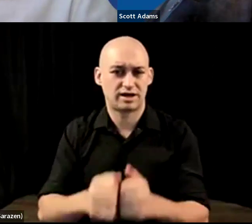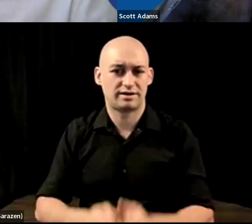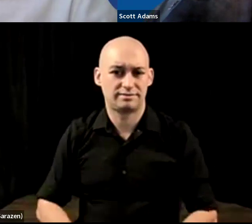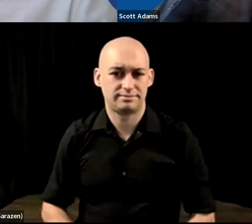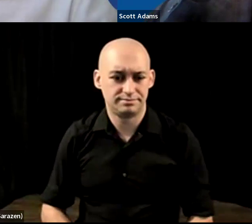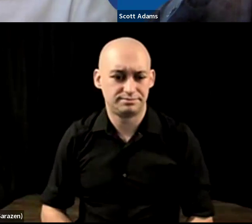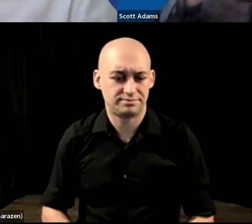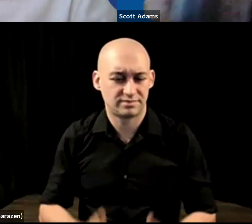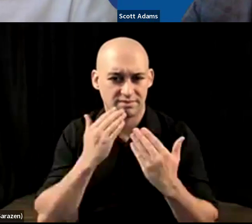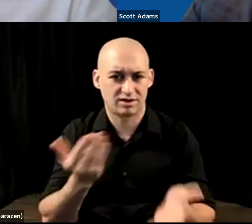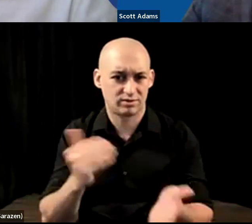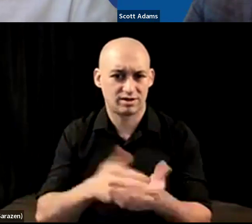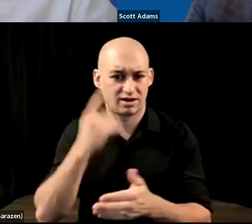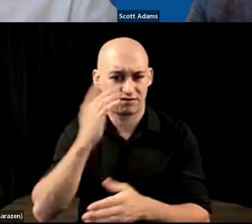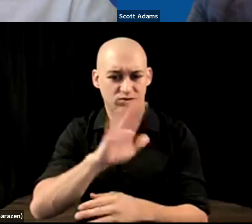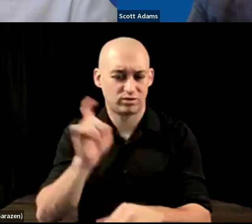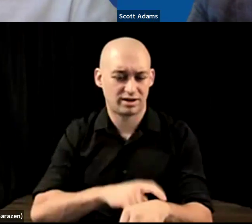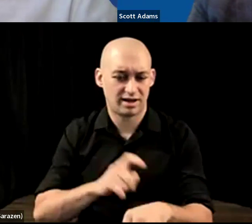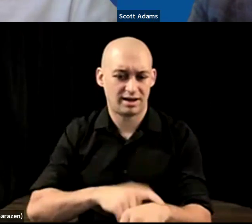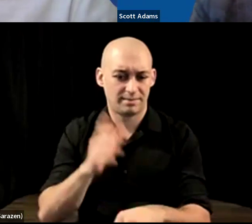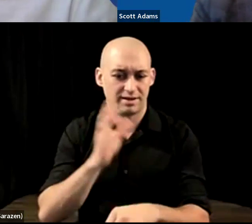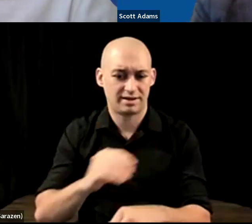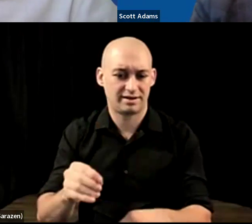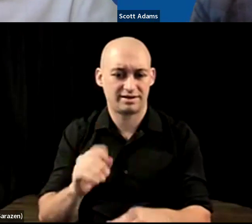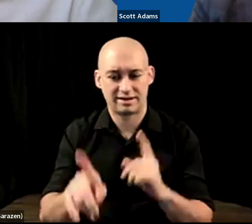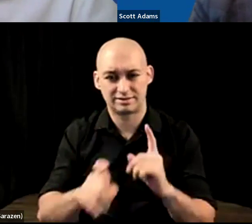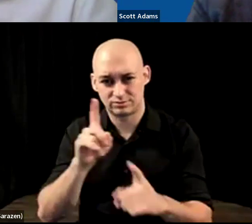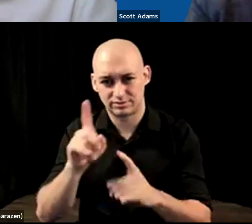Thank you again for your guys' time and I'm done asking questions for today. And I'll circle